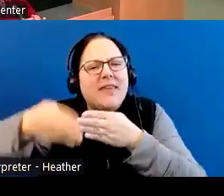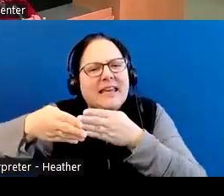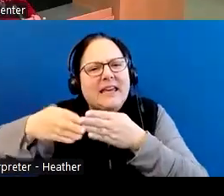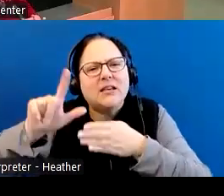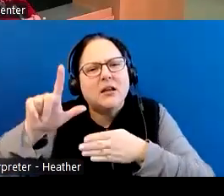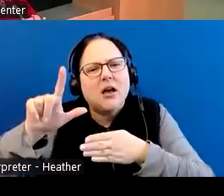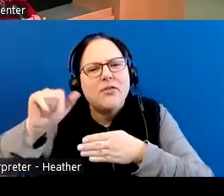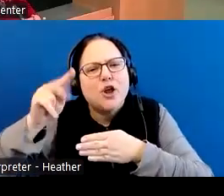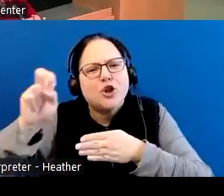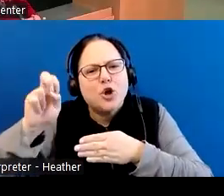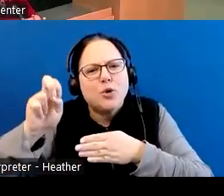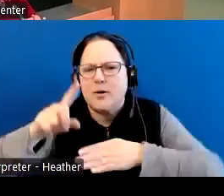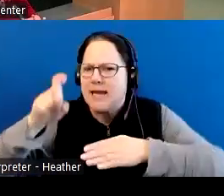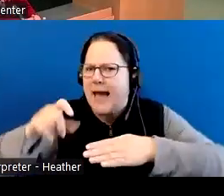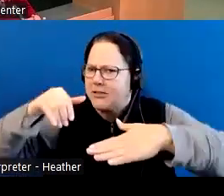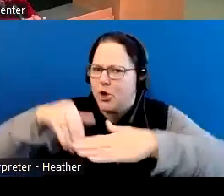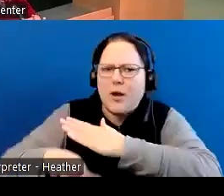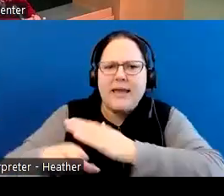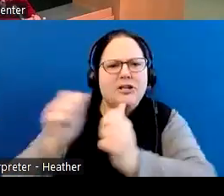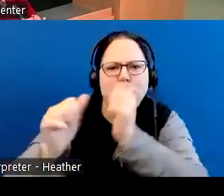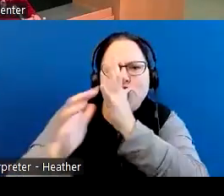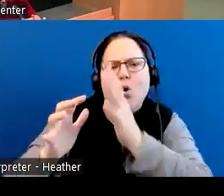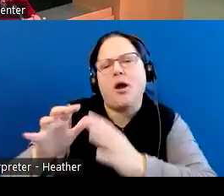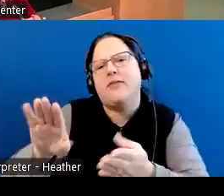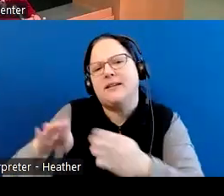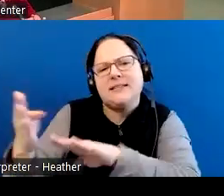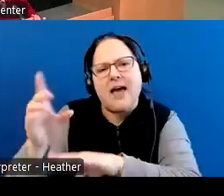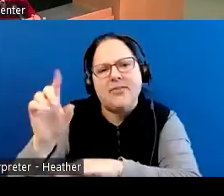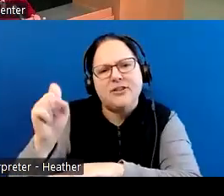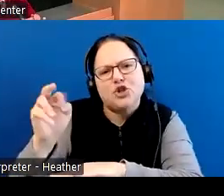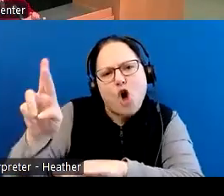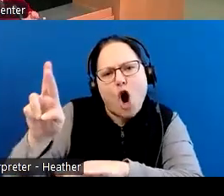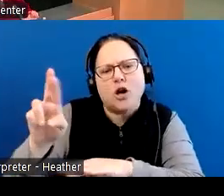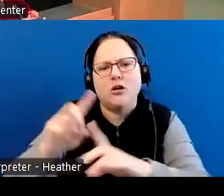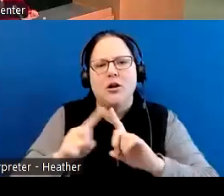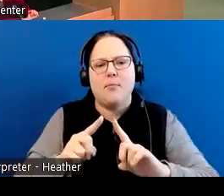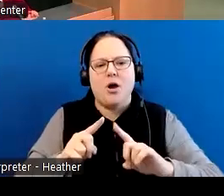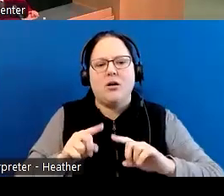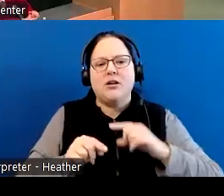in, he has to destroy the Death Star. Um but at some point he takes off his targeting computer.